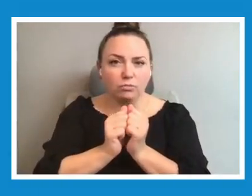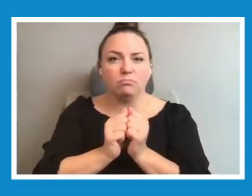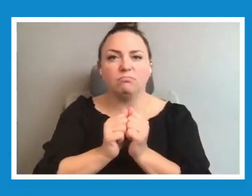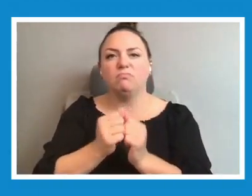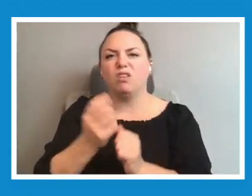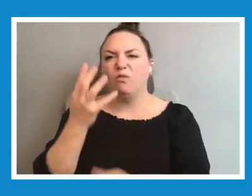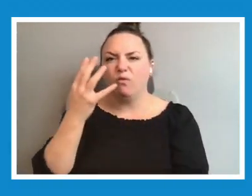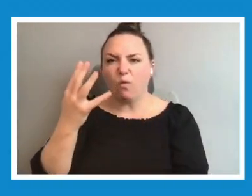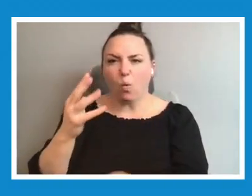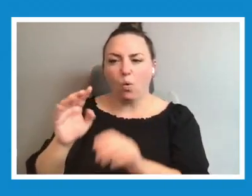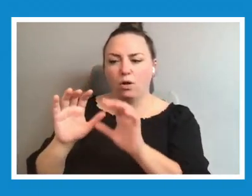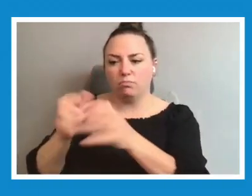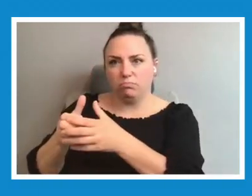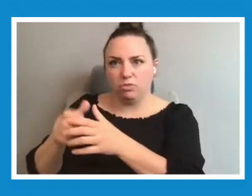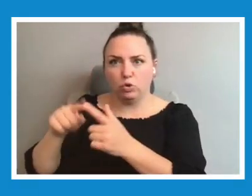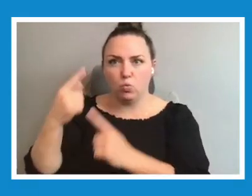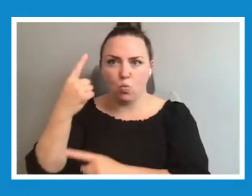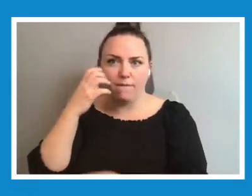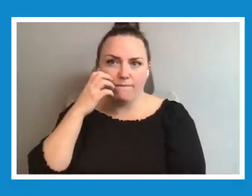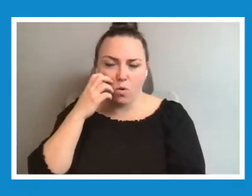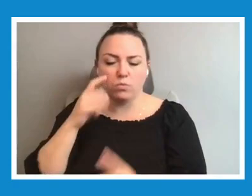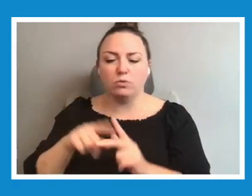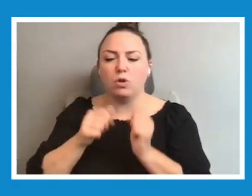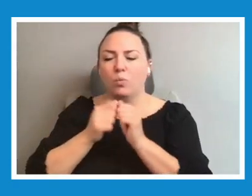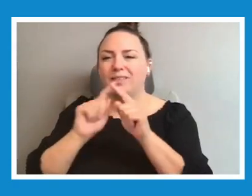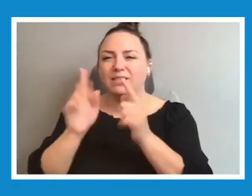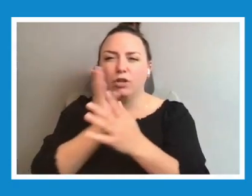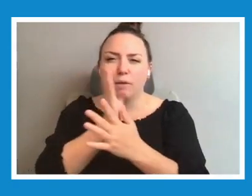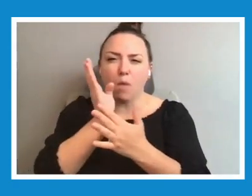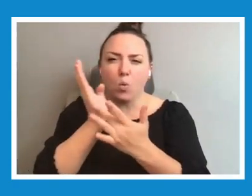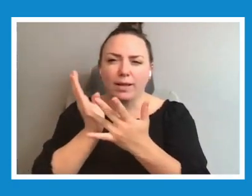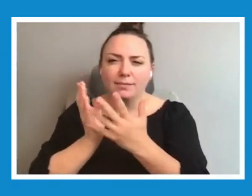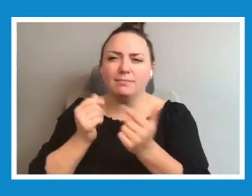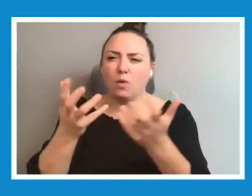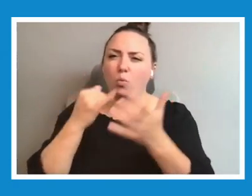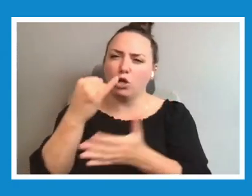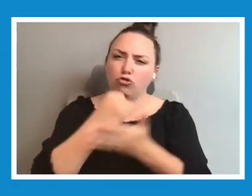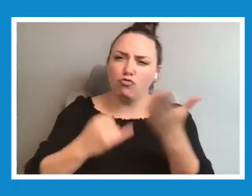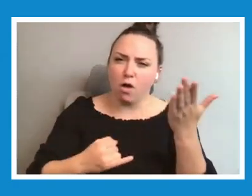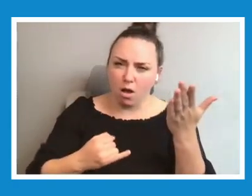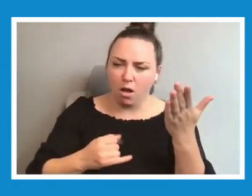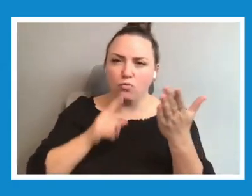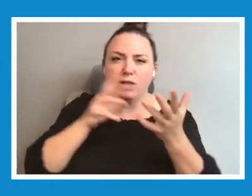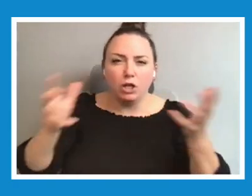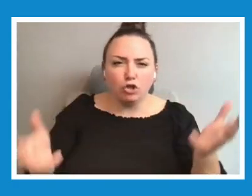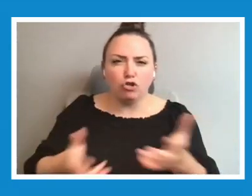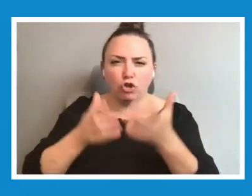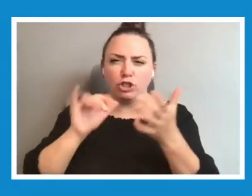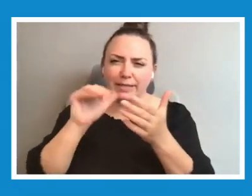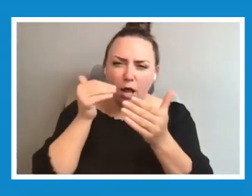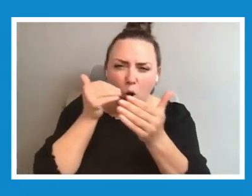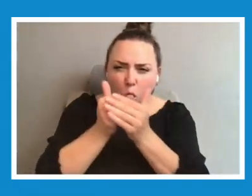they start with the components of the phone we ask them to draw them because that really encourages that close